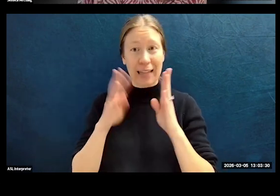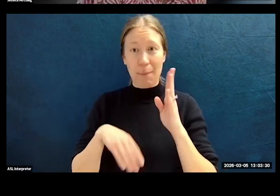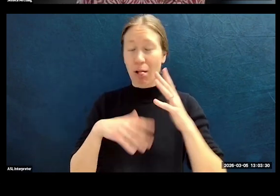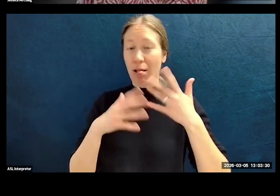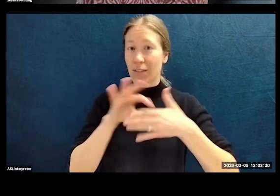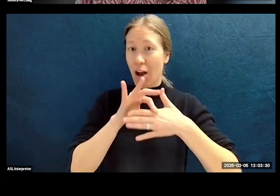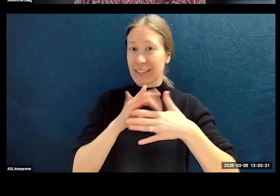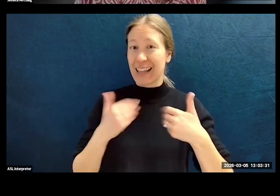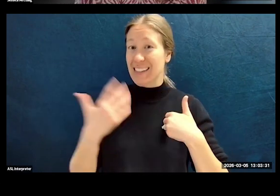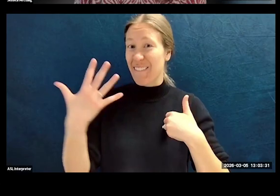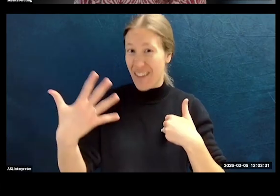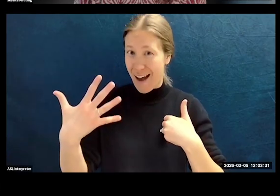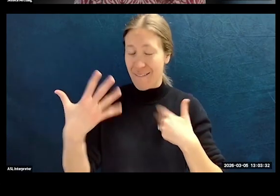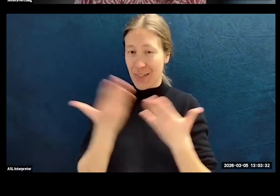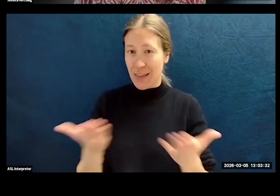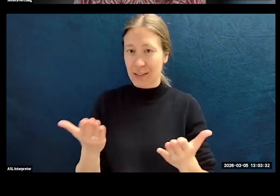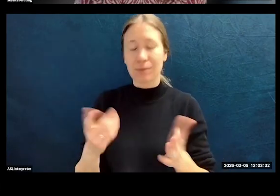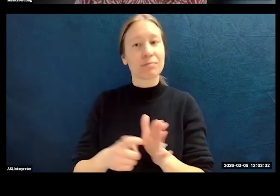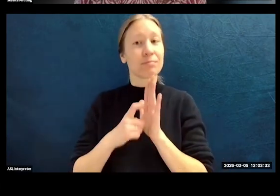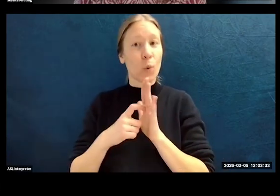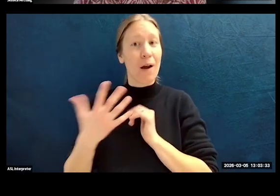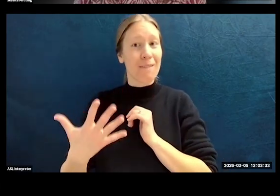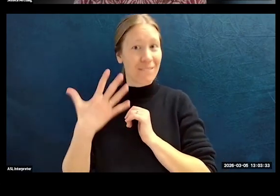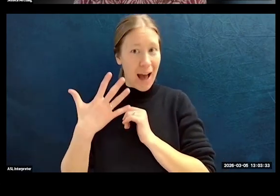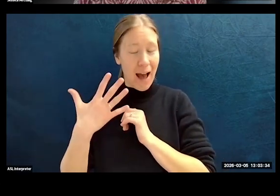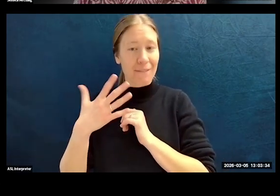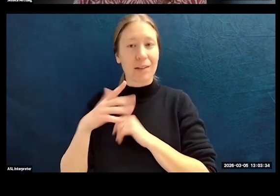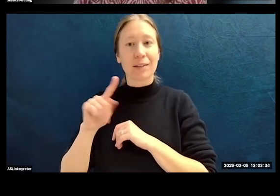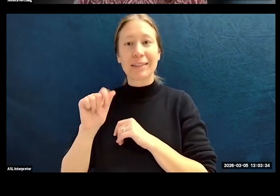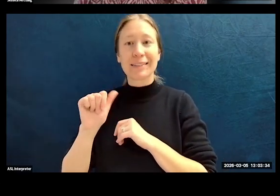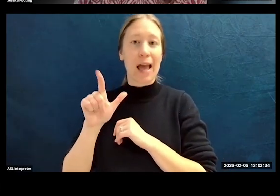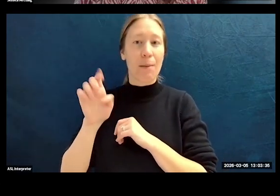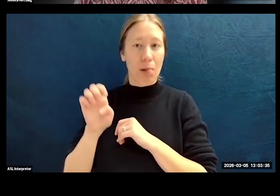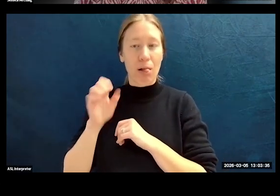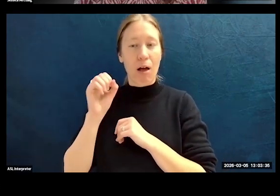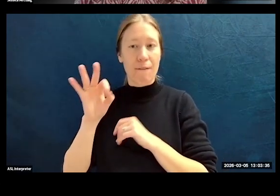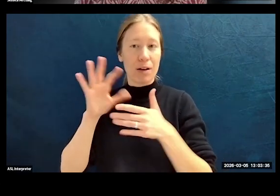we would need five table of content item tags, but we're just going to do one for demo purposes today.